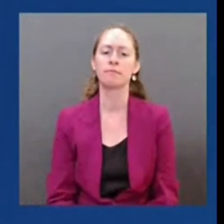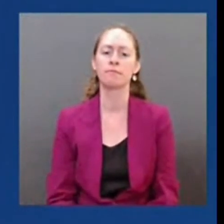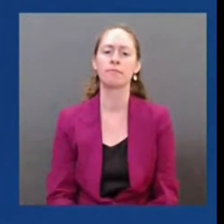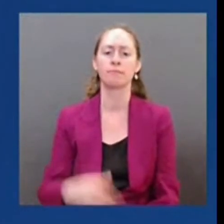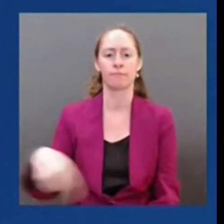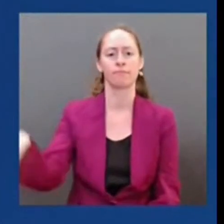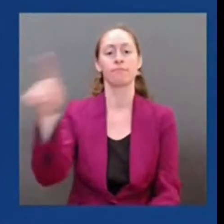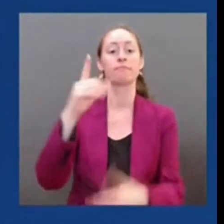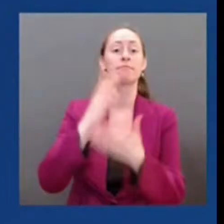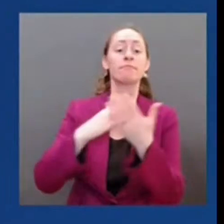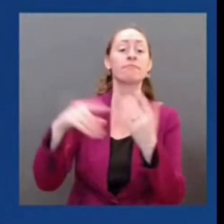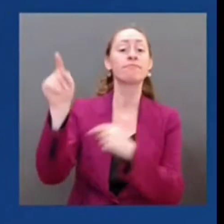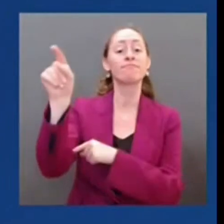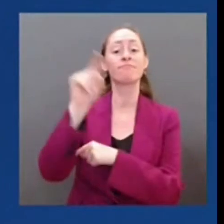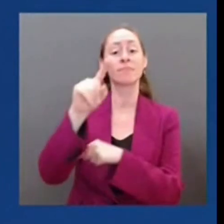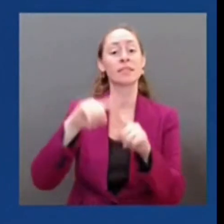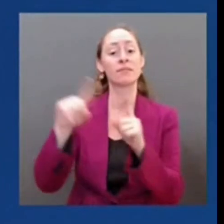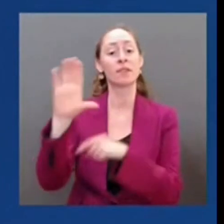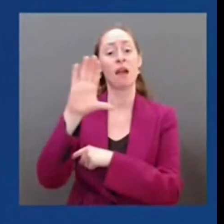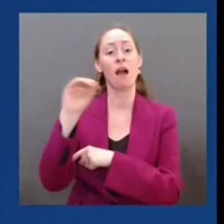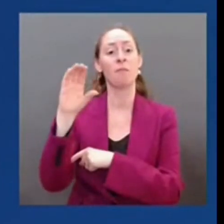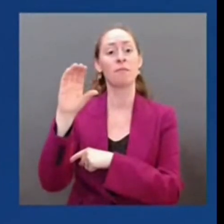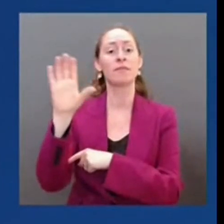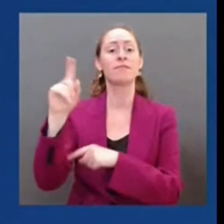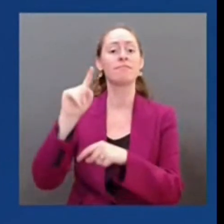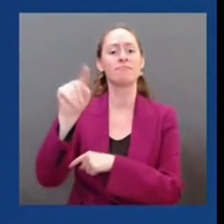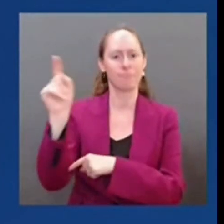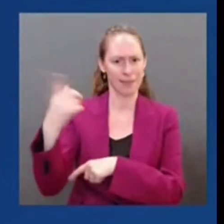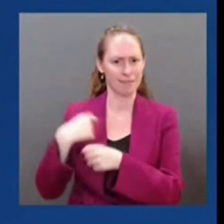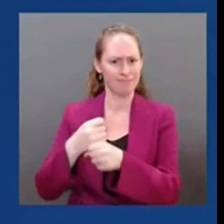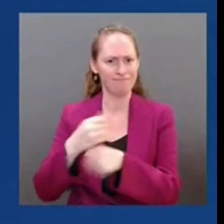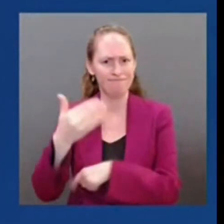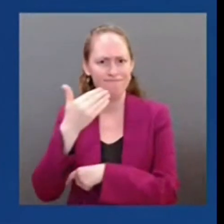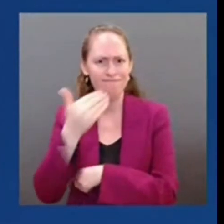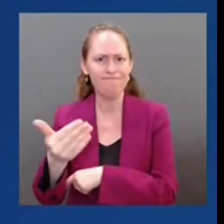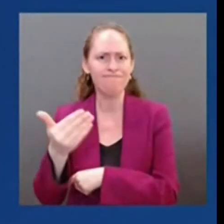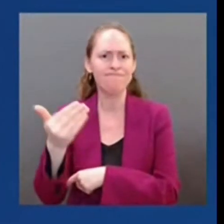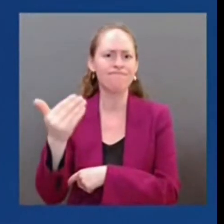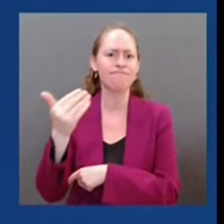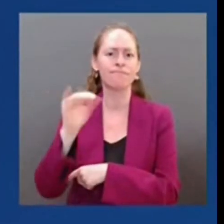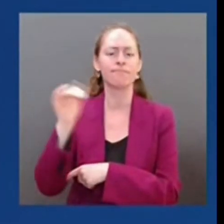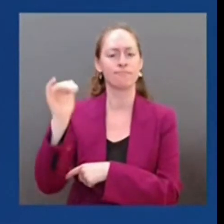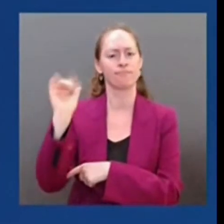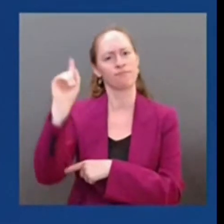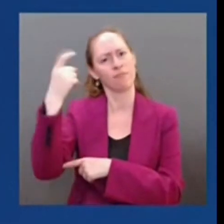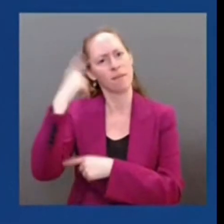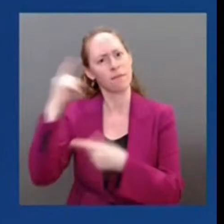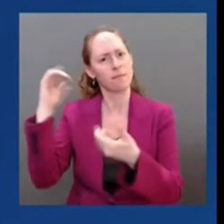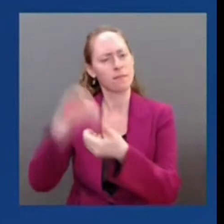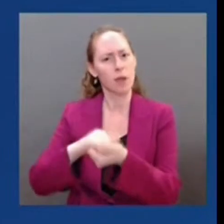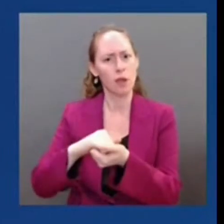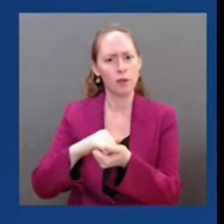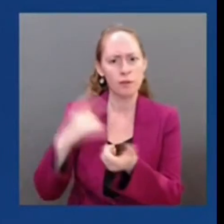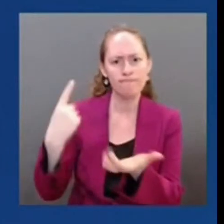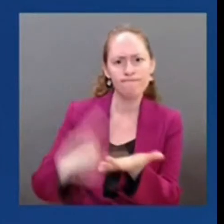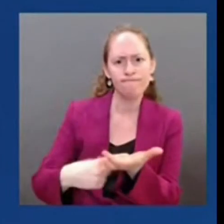COMING ONLINE, AND COMPANIES THAT ARE MAKING THEM WITH VERY PROMISING DATA, THE U.S. GOVERNMENT AND NO ONE IN THE